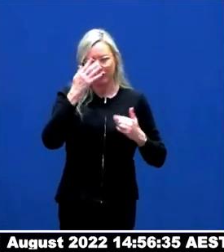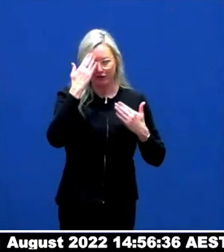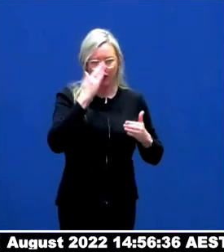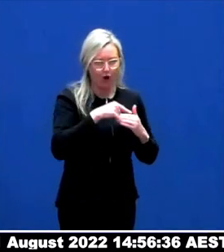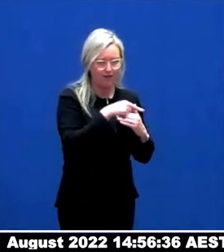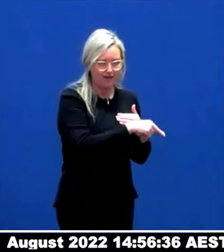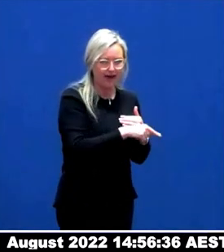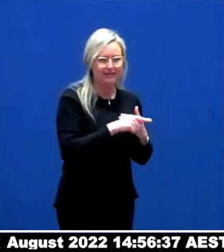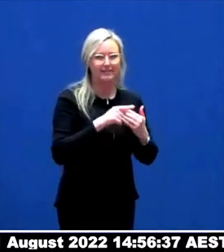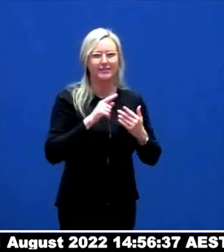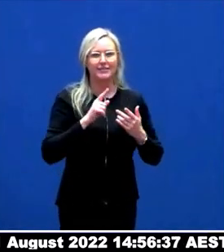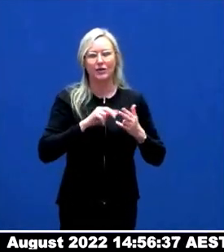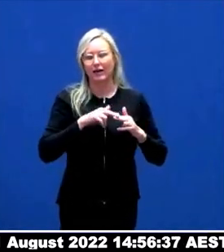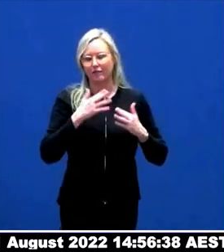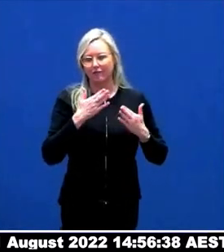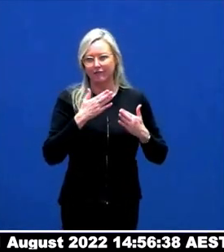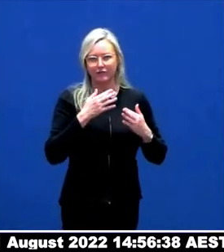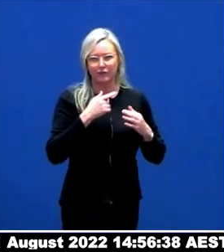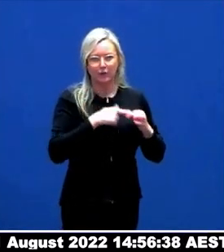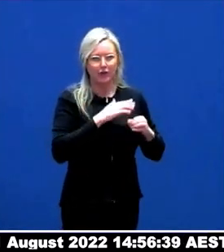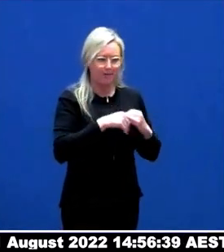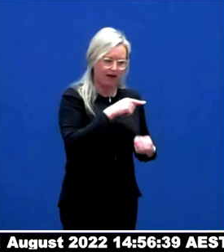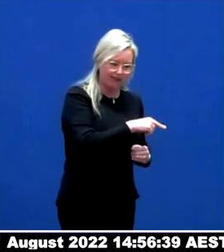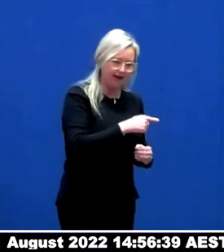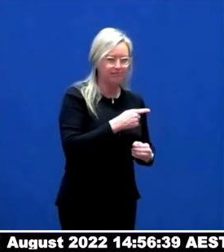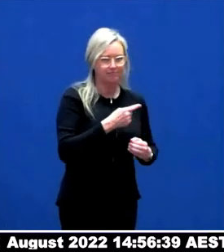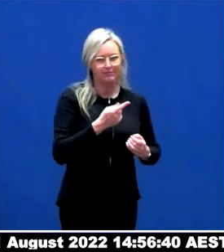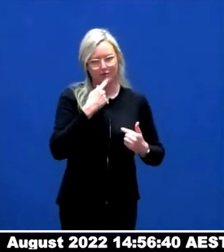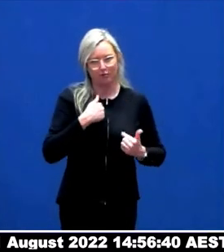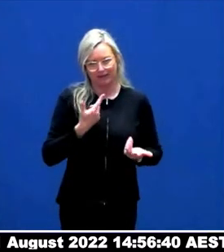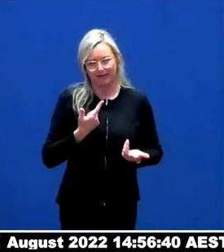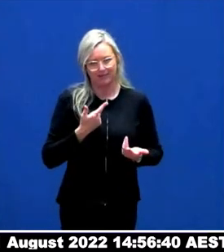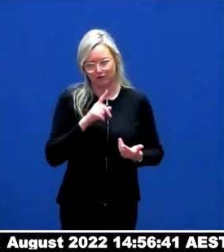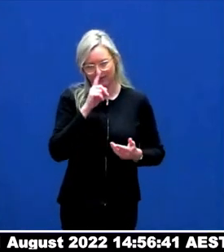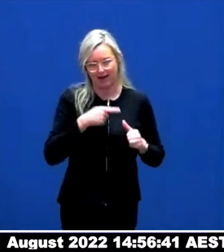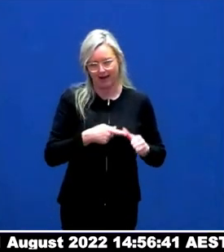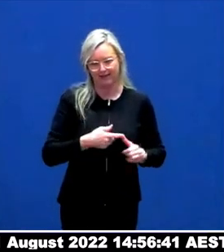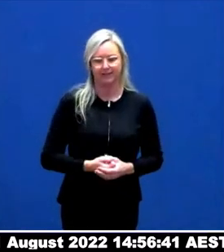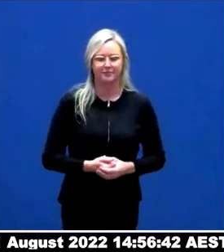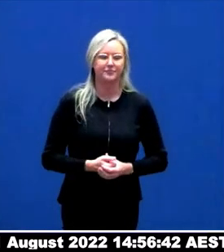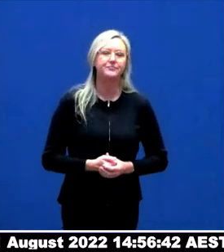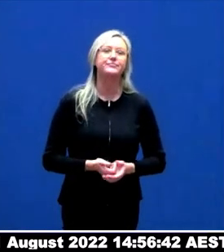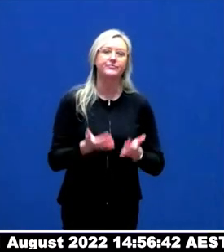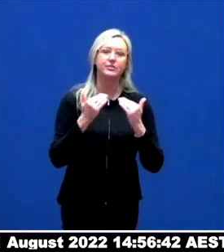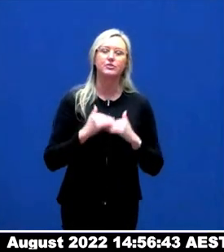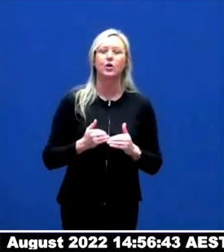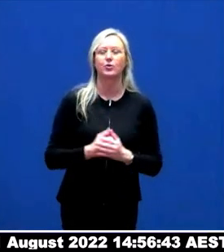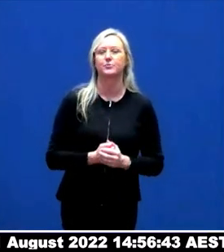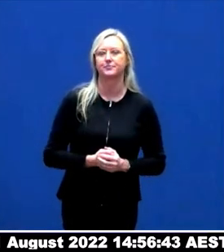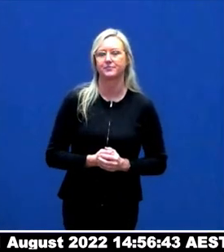if you can't answer. So, the Royal Commission will hear evidence in the next